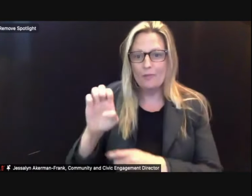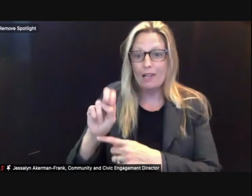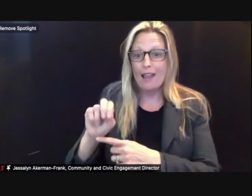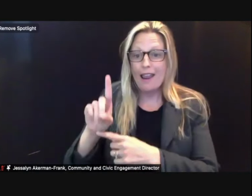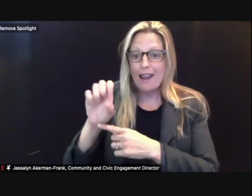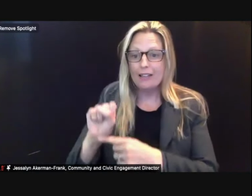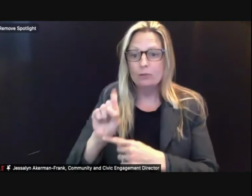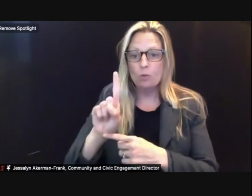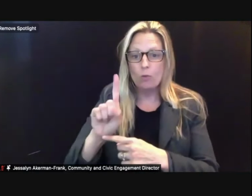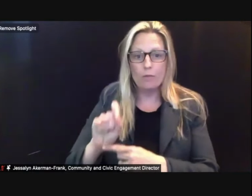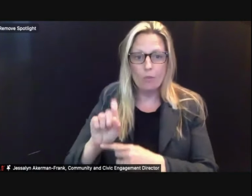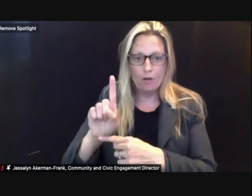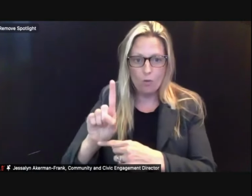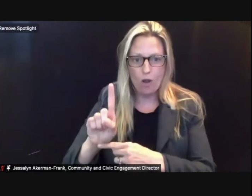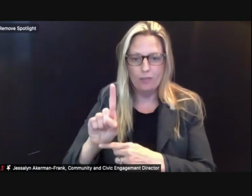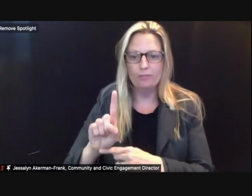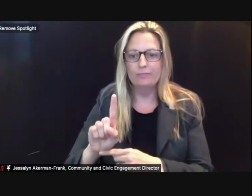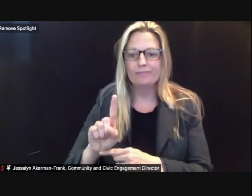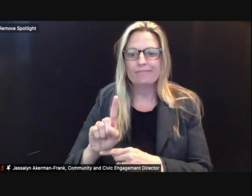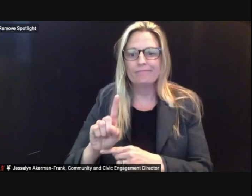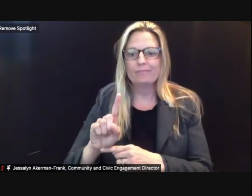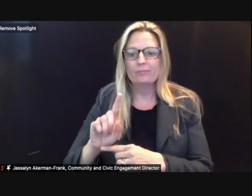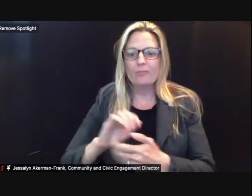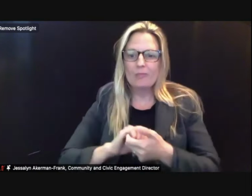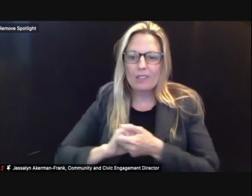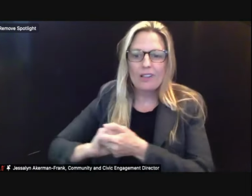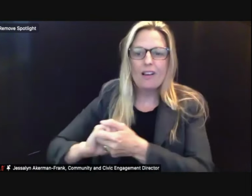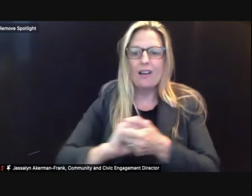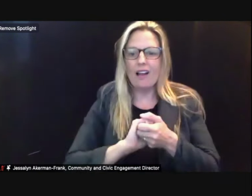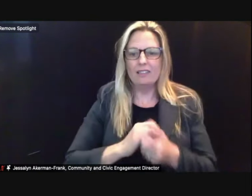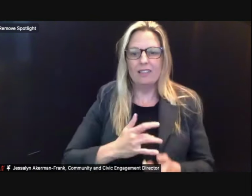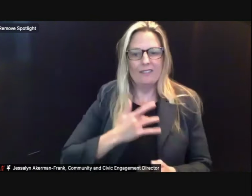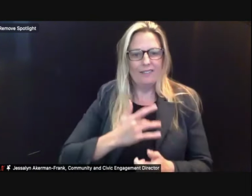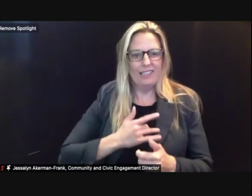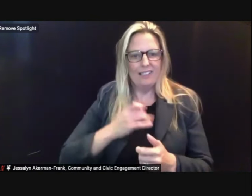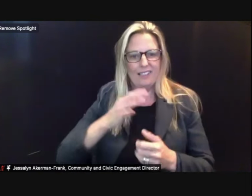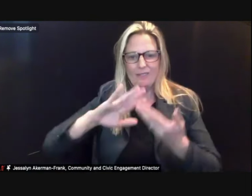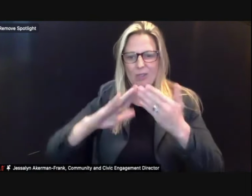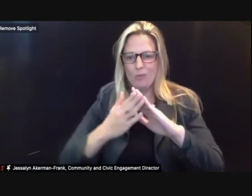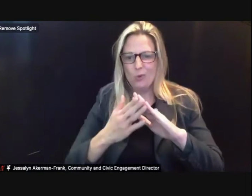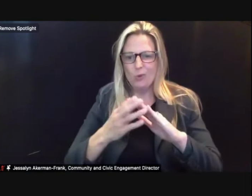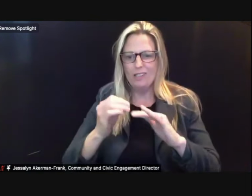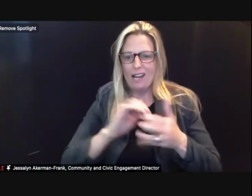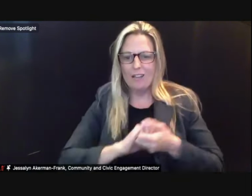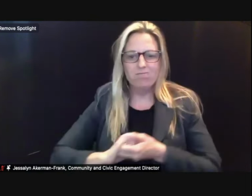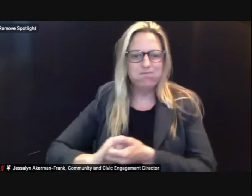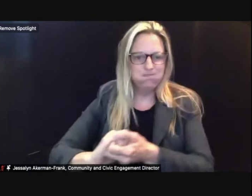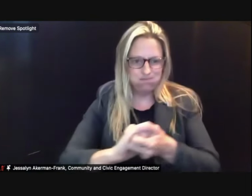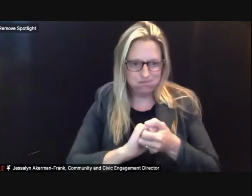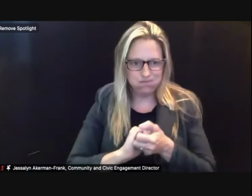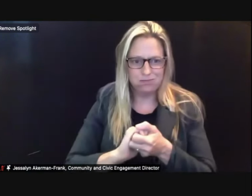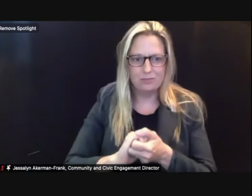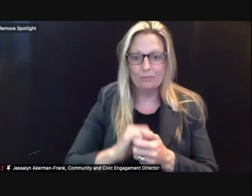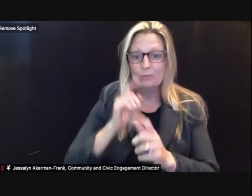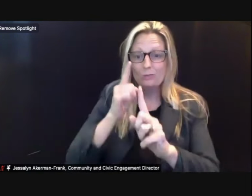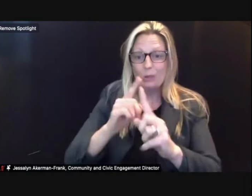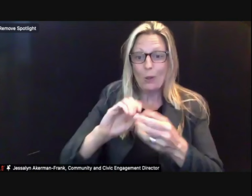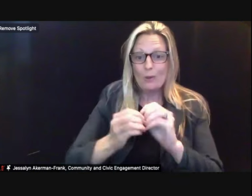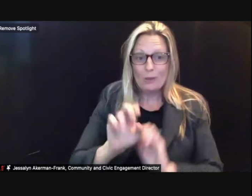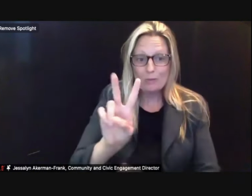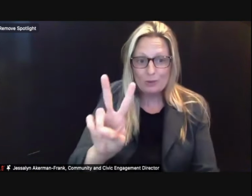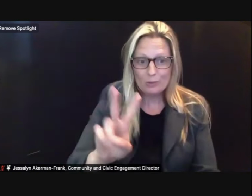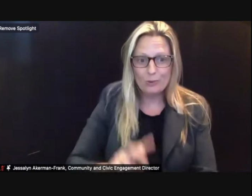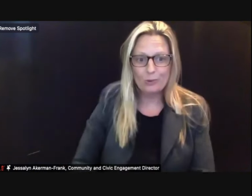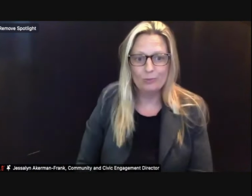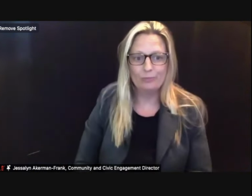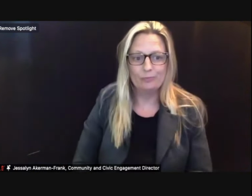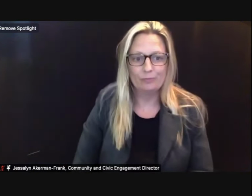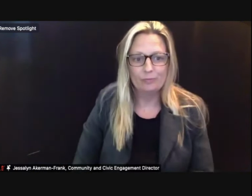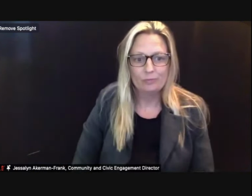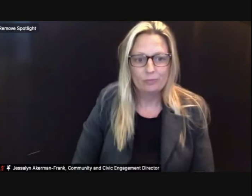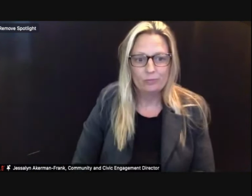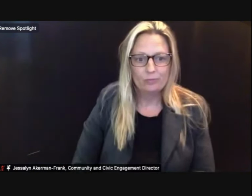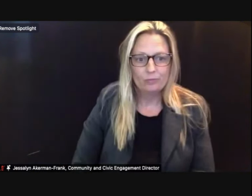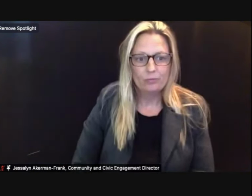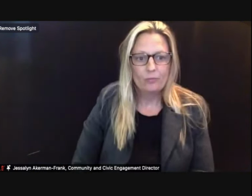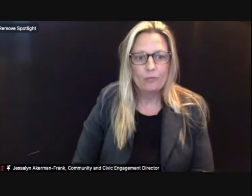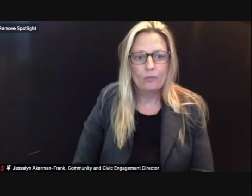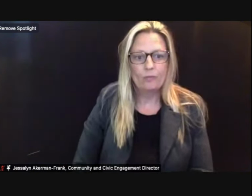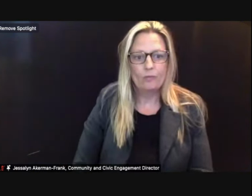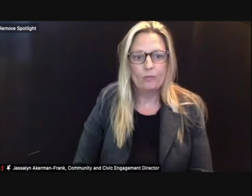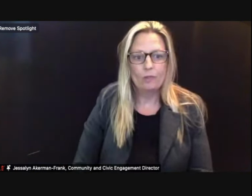Ends 1.1 - Collective sense of community and solidarity